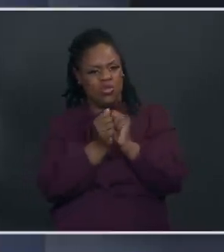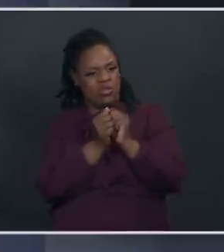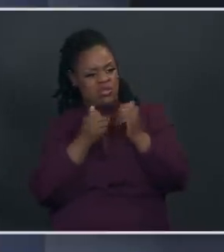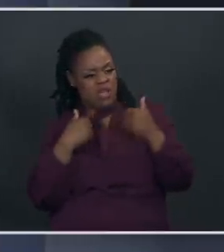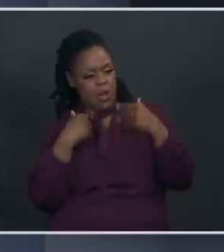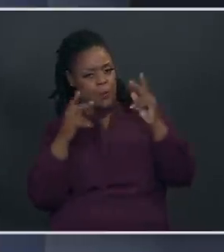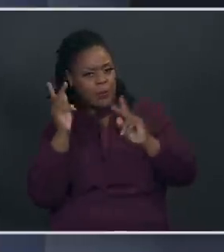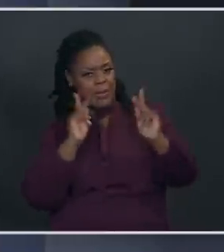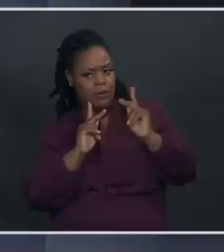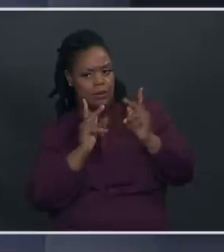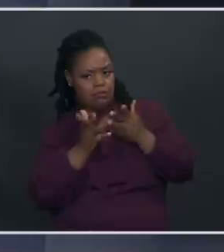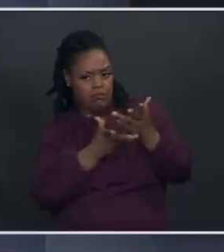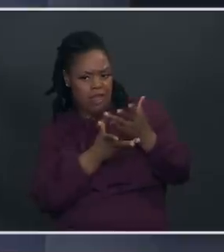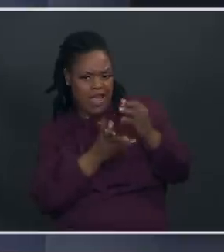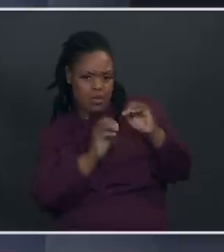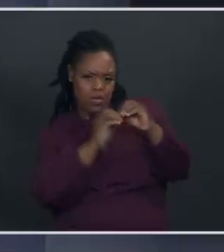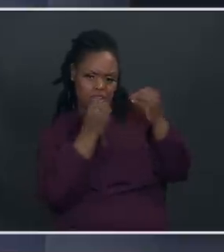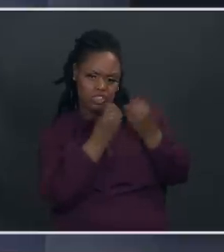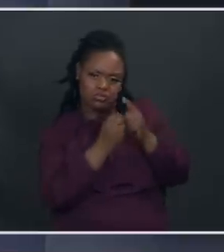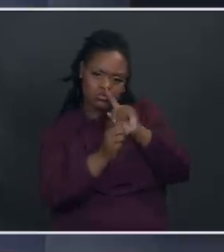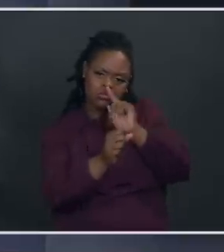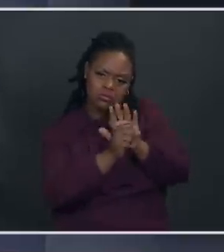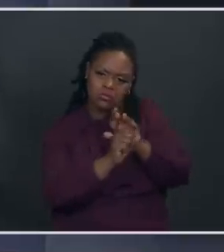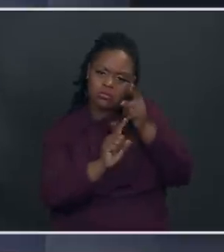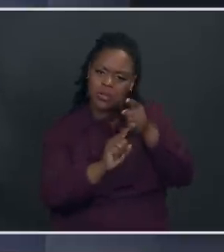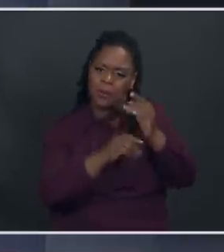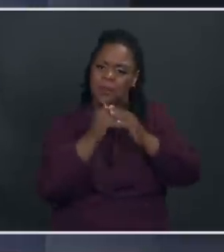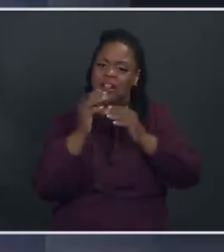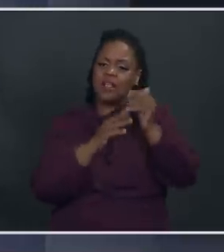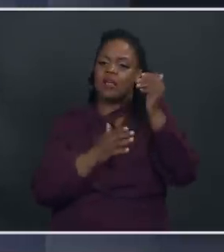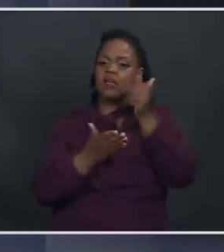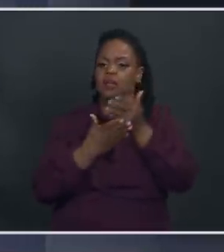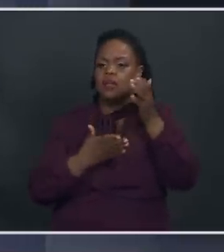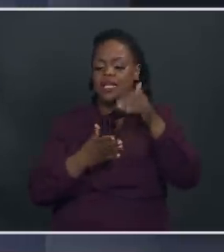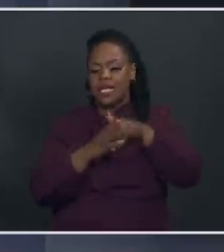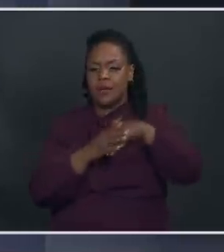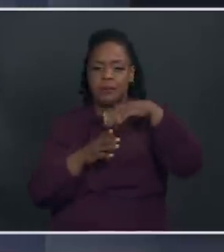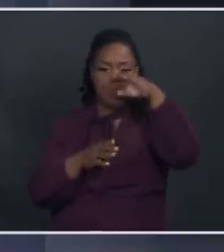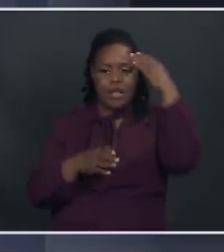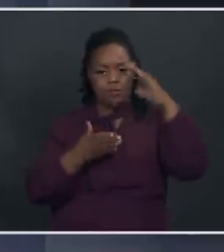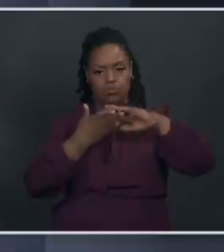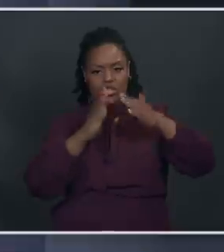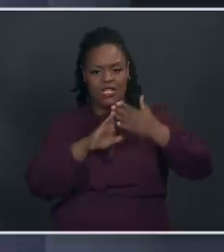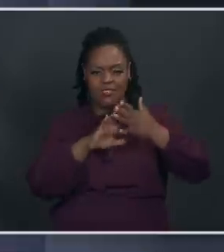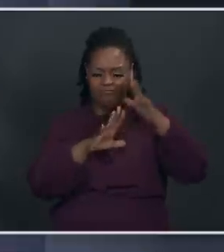dedicated to building wealth in the black community. On Friday, OP will also -- the Office of Public Engagement,